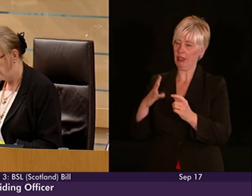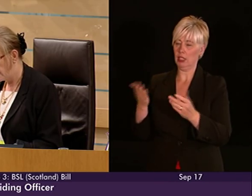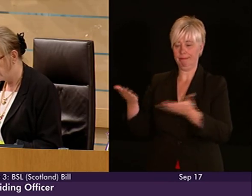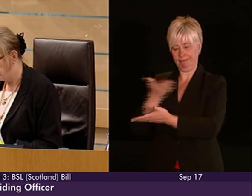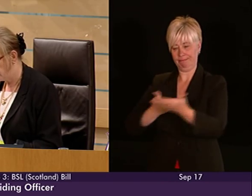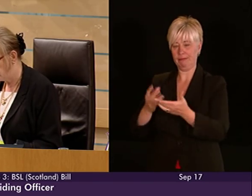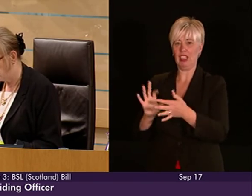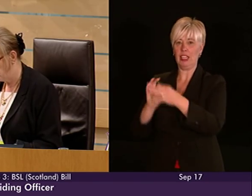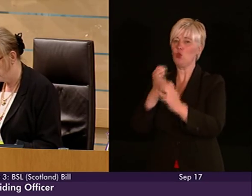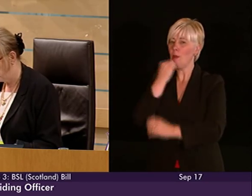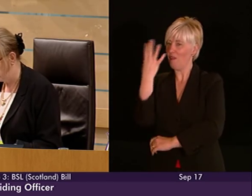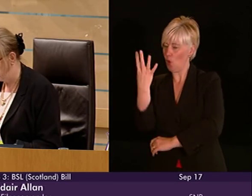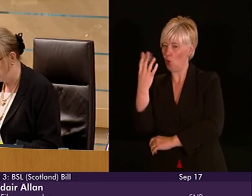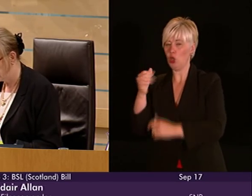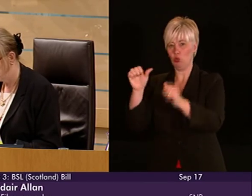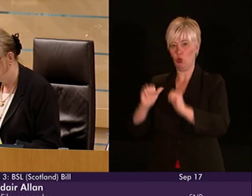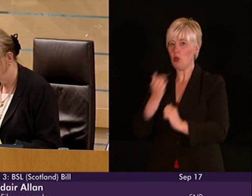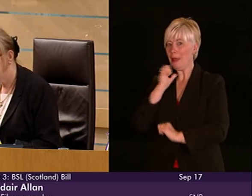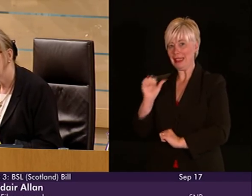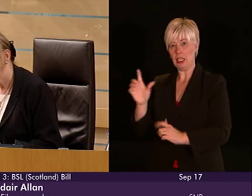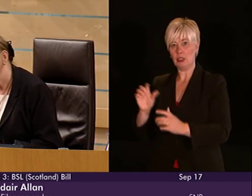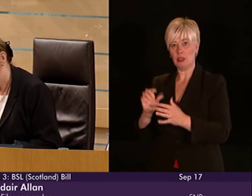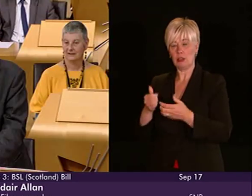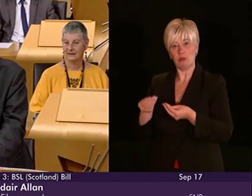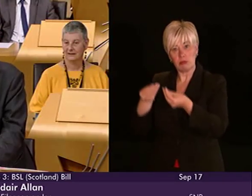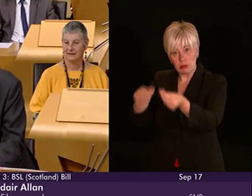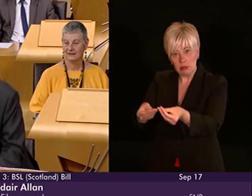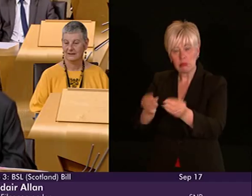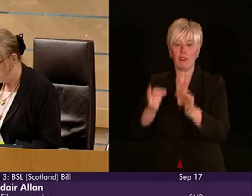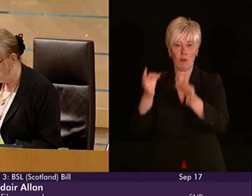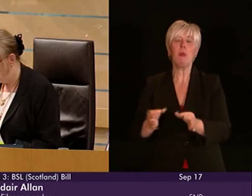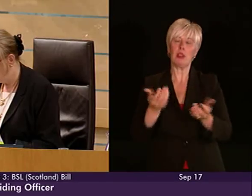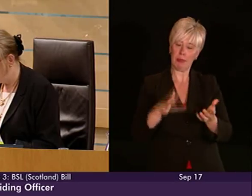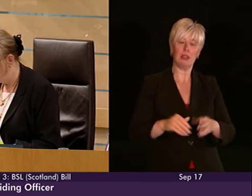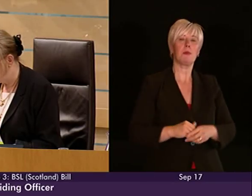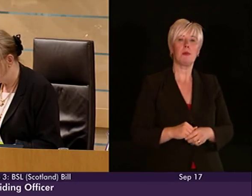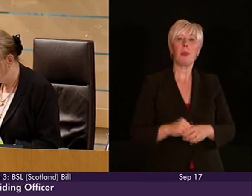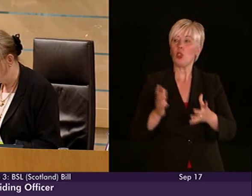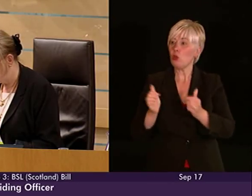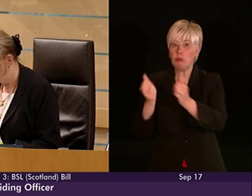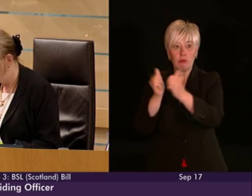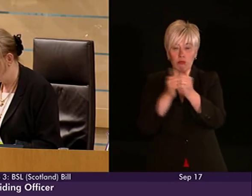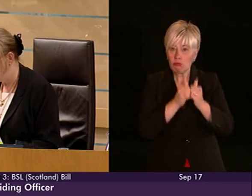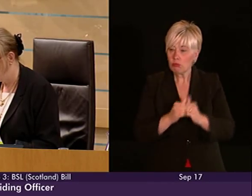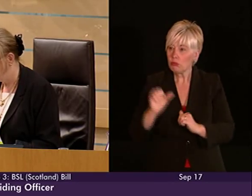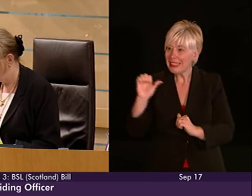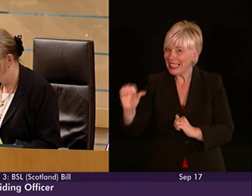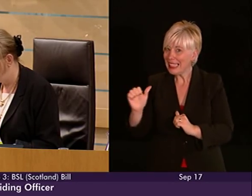4. I ask the minister to move the amendment formally. Dr Allan: Moved. The Deputy Presiding Officer: The question is, that amendment 6 be agreed to. Are we all agreed?